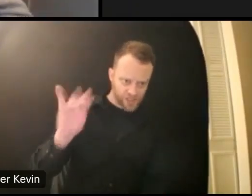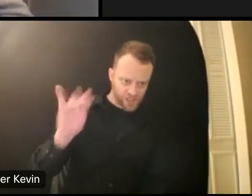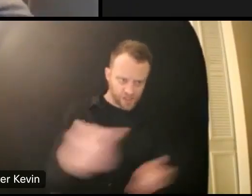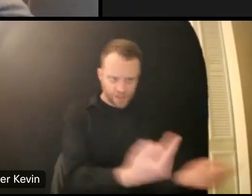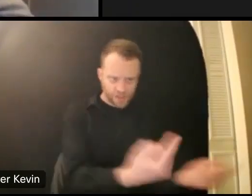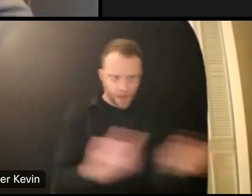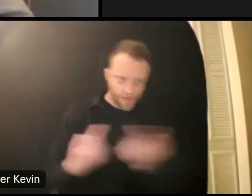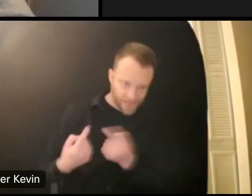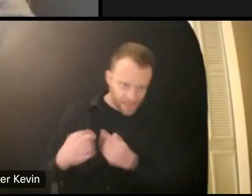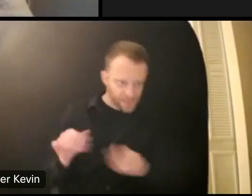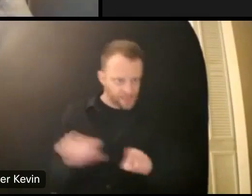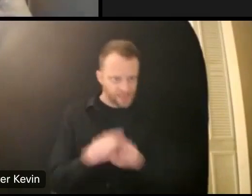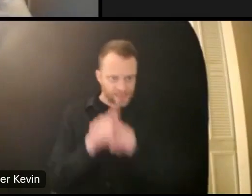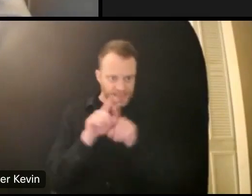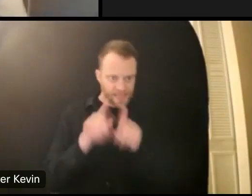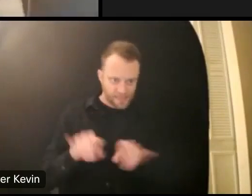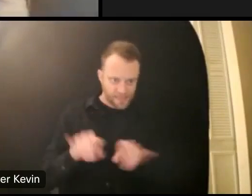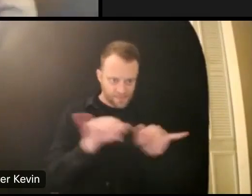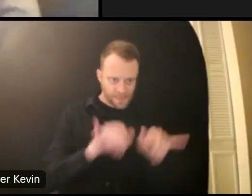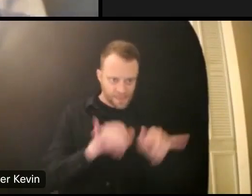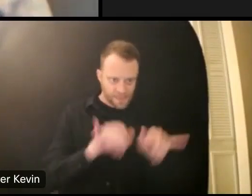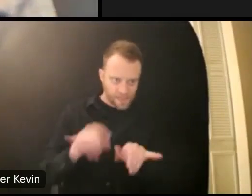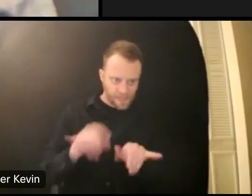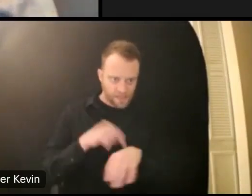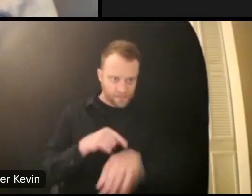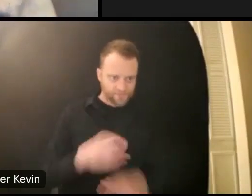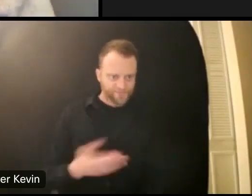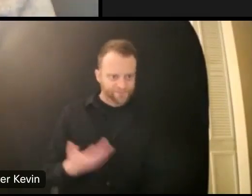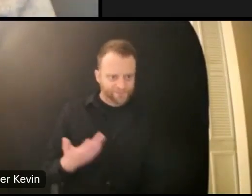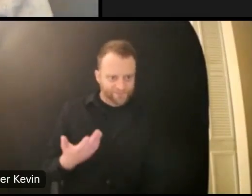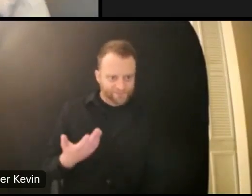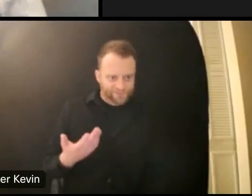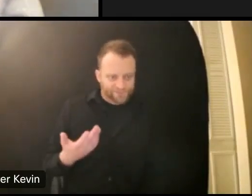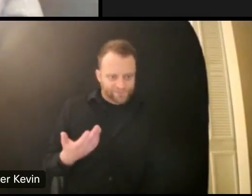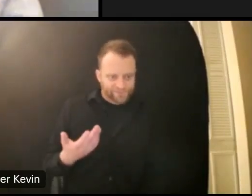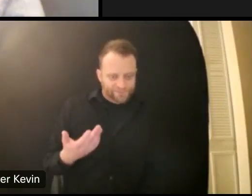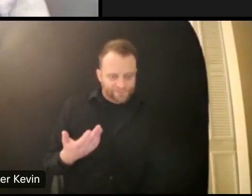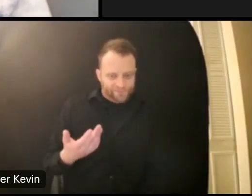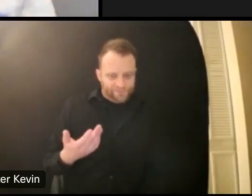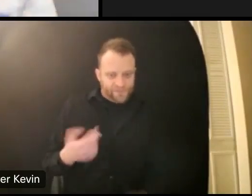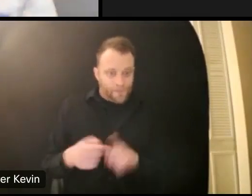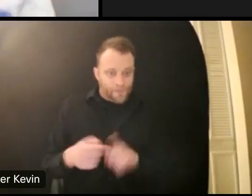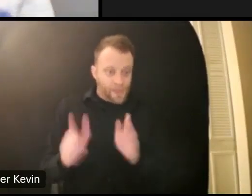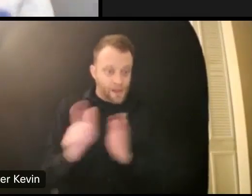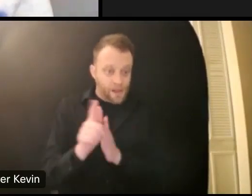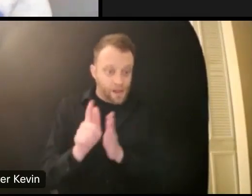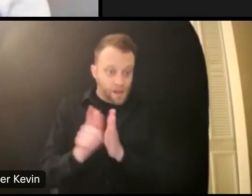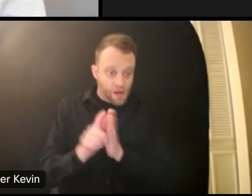meetings law says, the whole reason that you have to officially notice meetings is so that you can